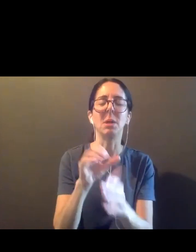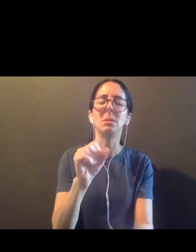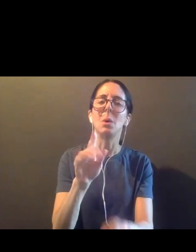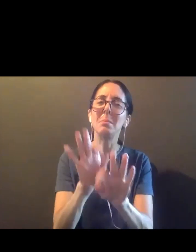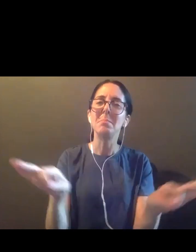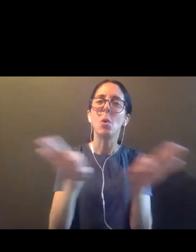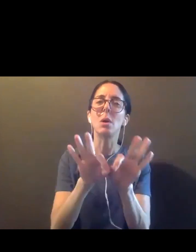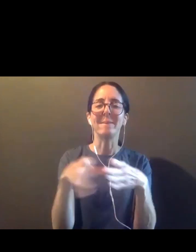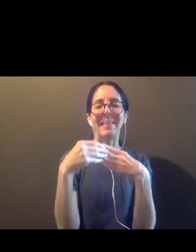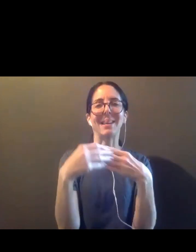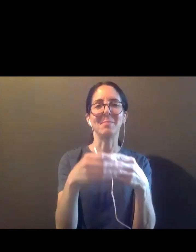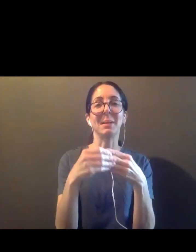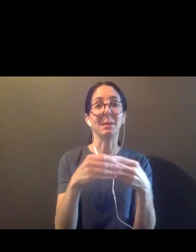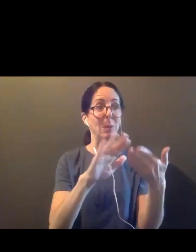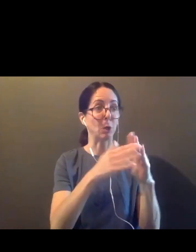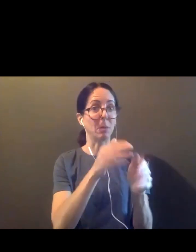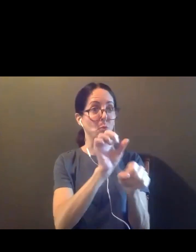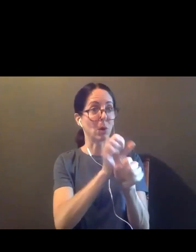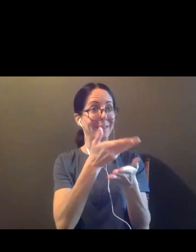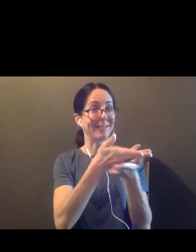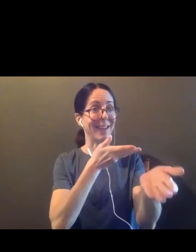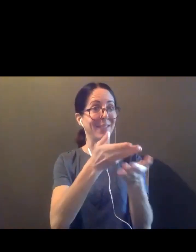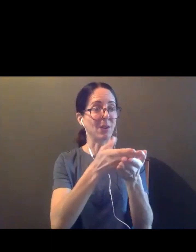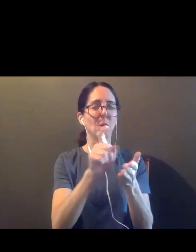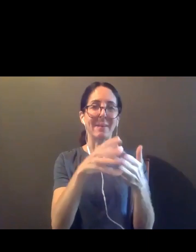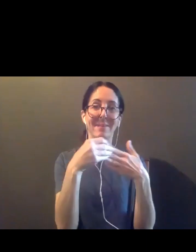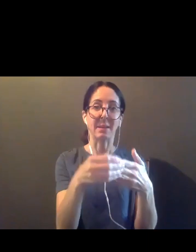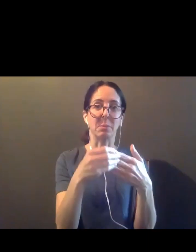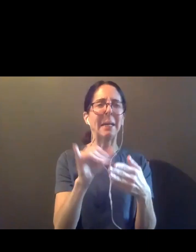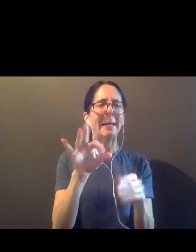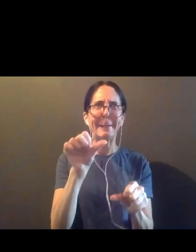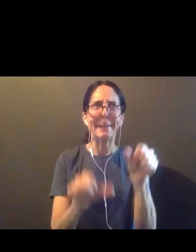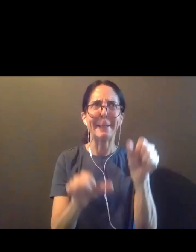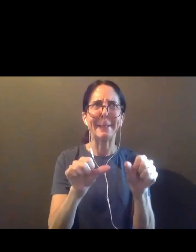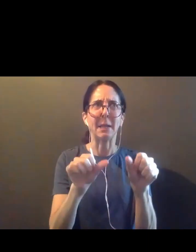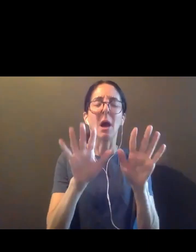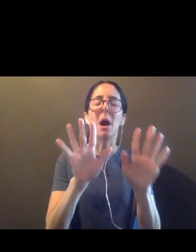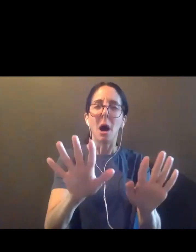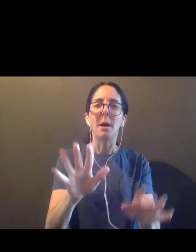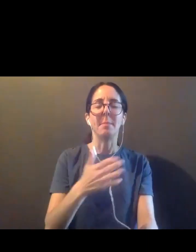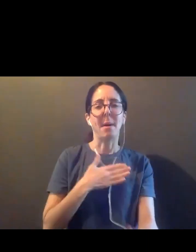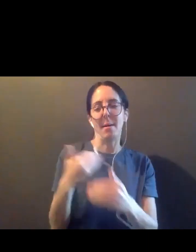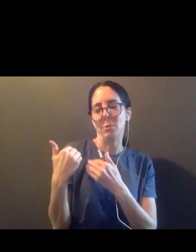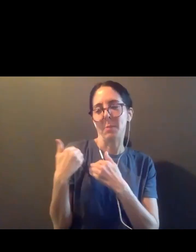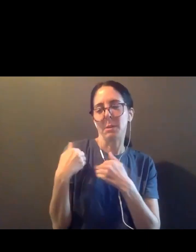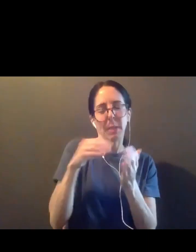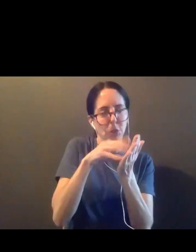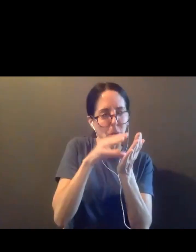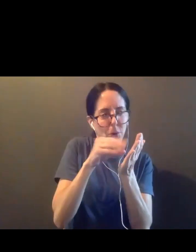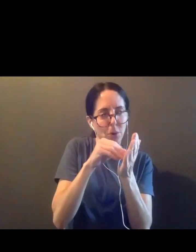And if you’re unsure of that work, you have to take that upon yourself to learn about the community that you want to engage with.